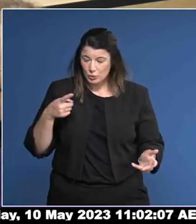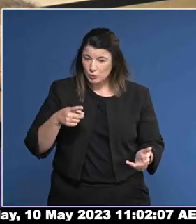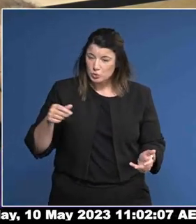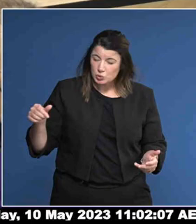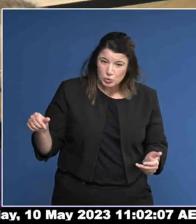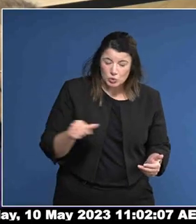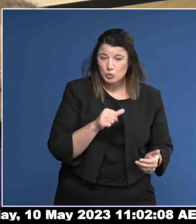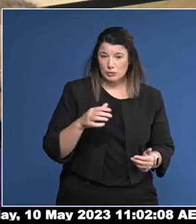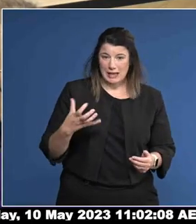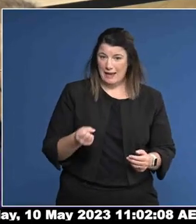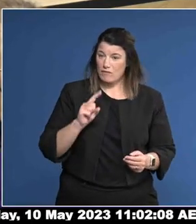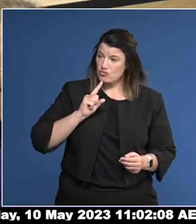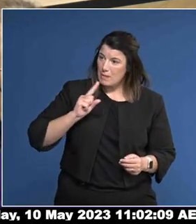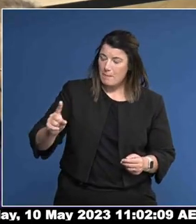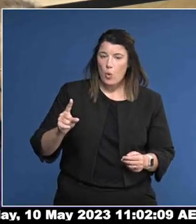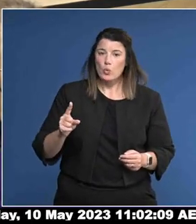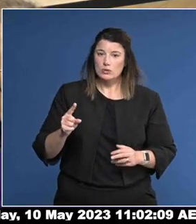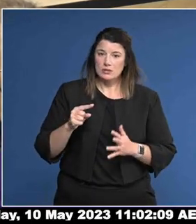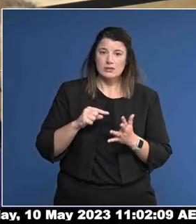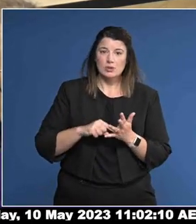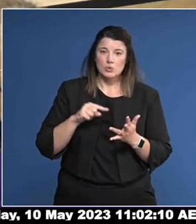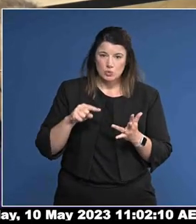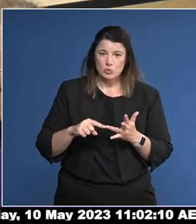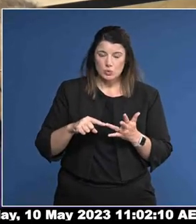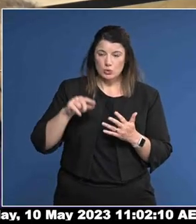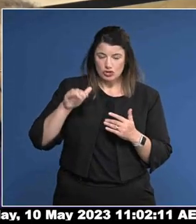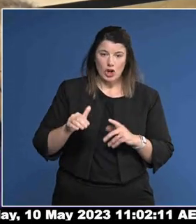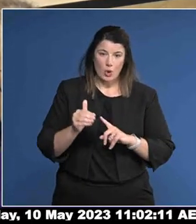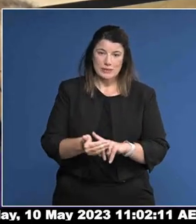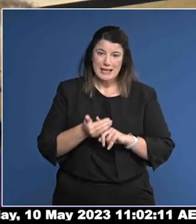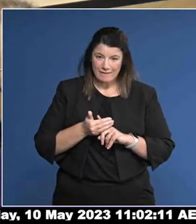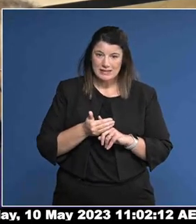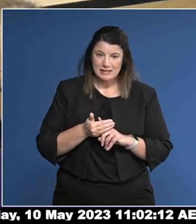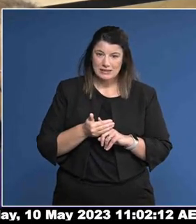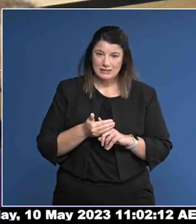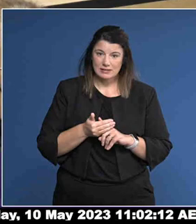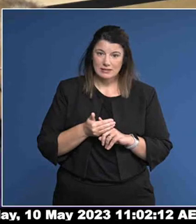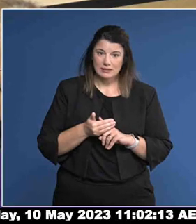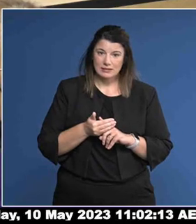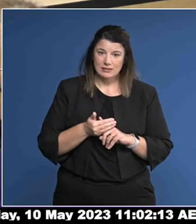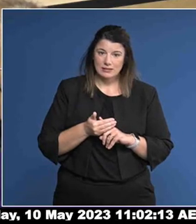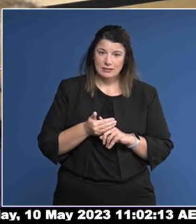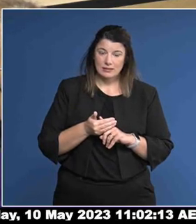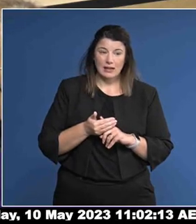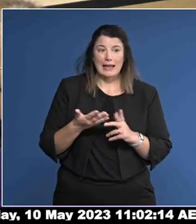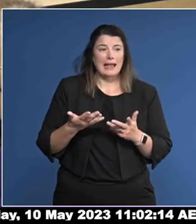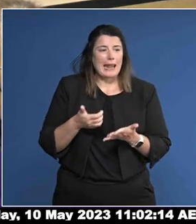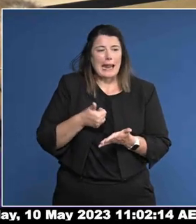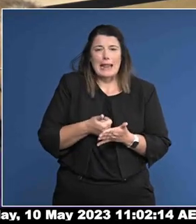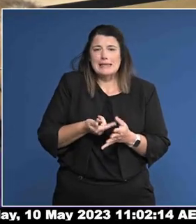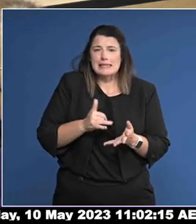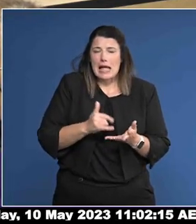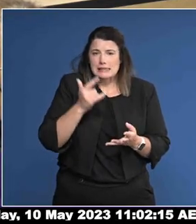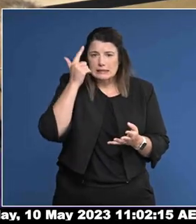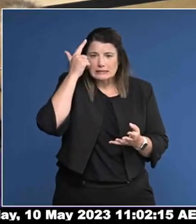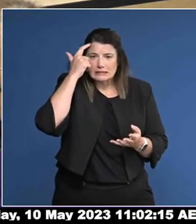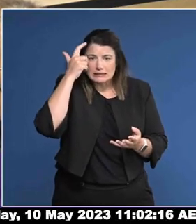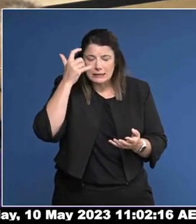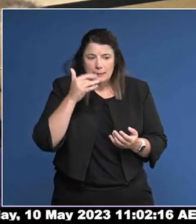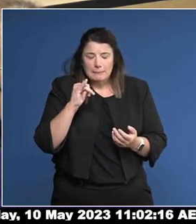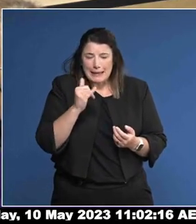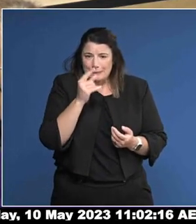reported to Child Safety as a suspicion, at least, of possible